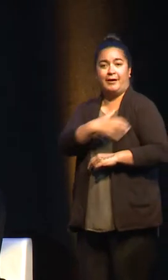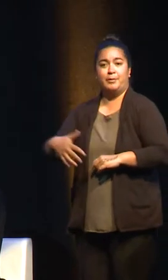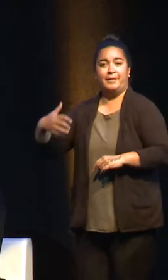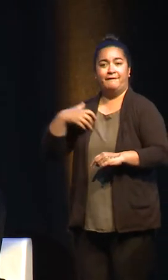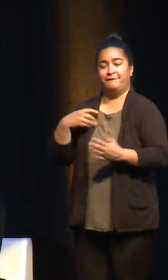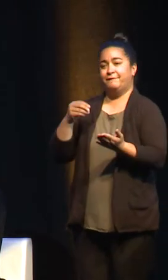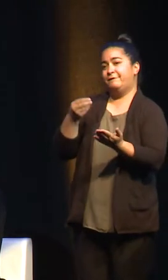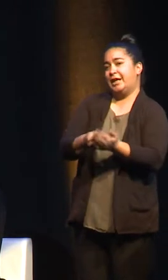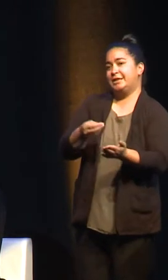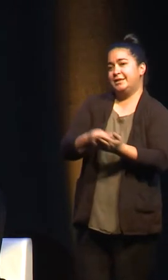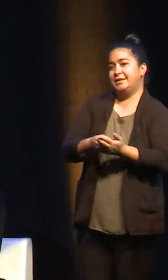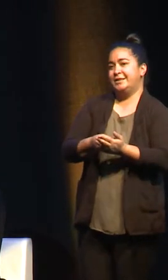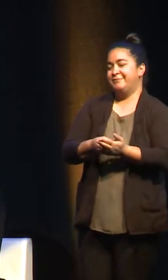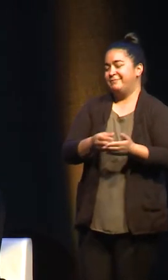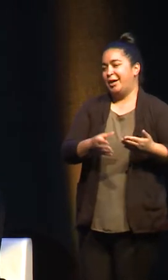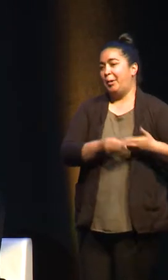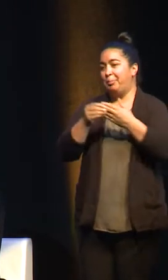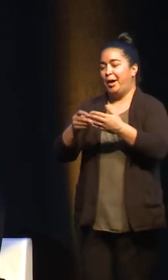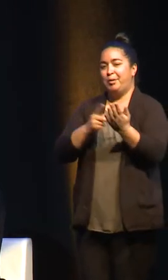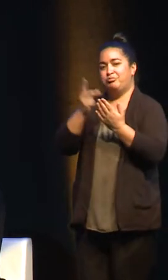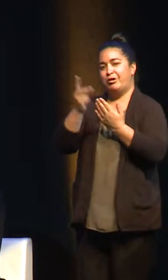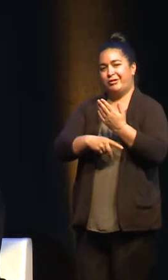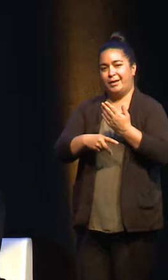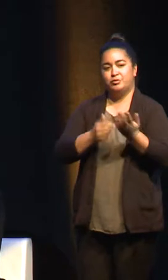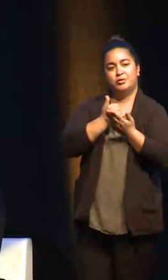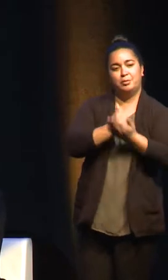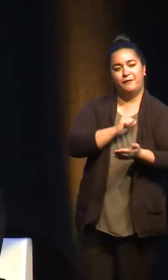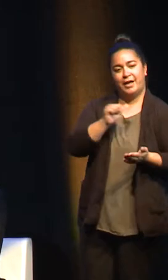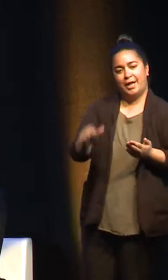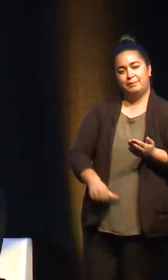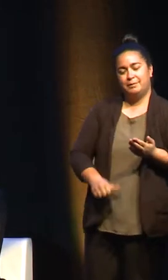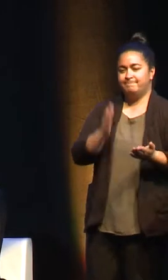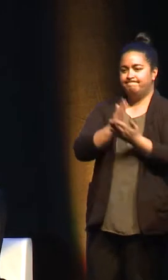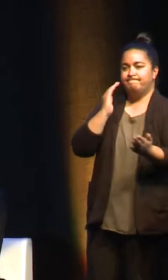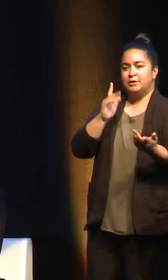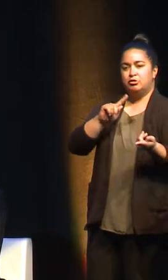support farmers in fear transition, from animal agriculture to livestock free land users?